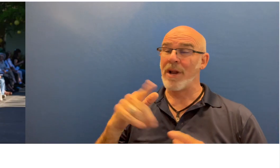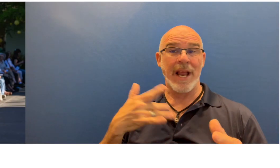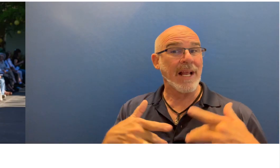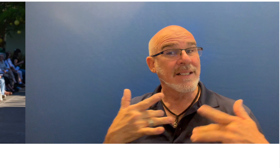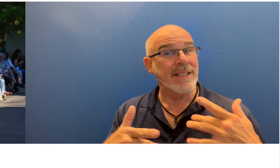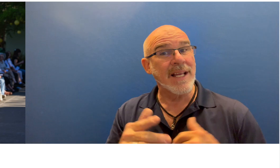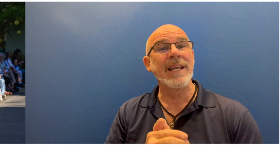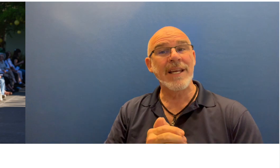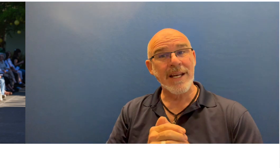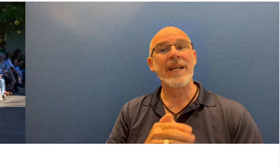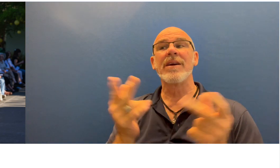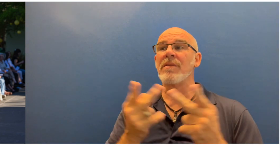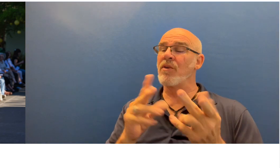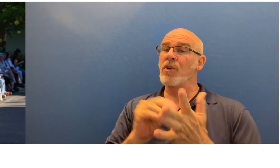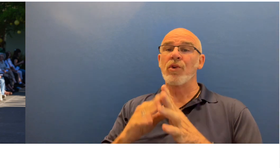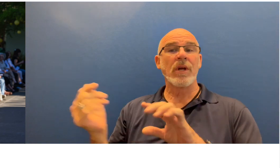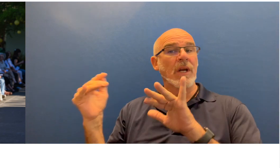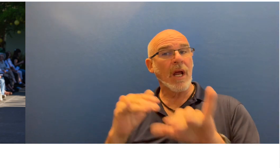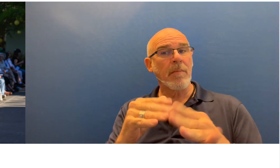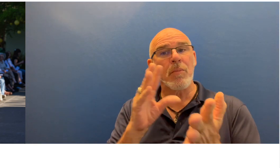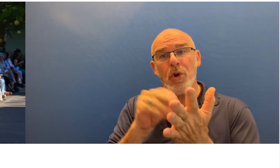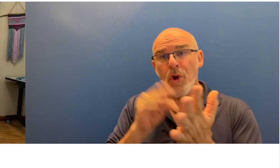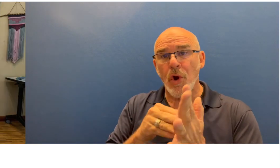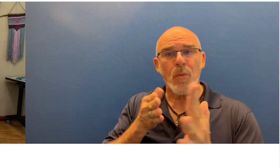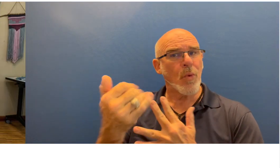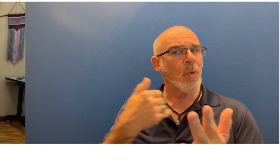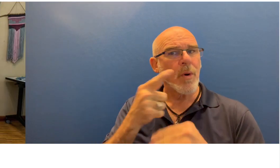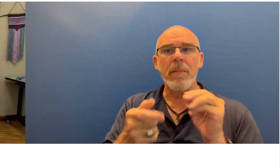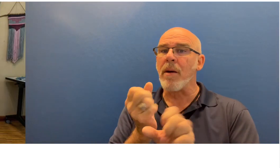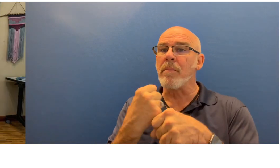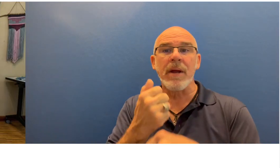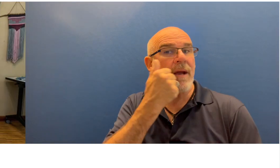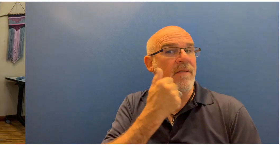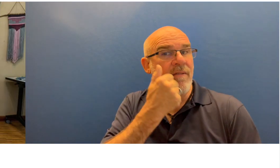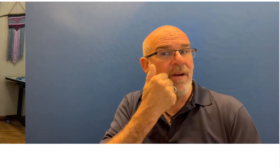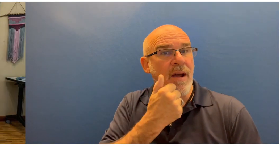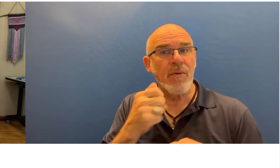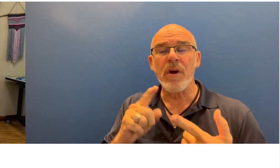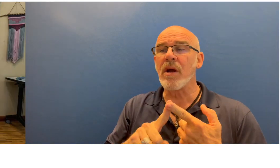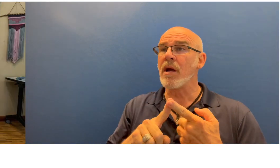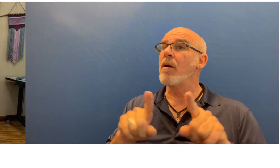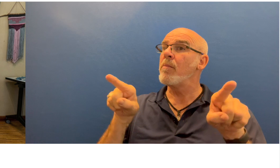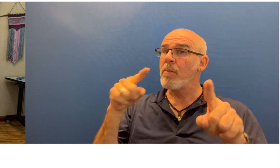a place where students are learning the ins and outs of making their own garments, along with the business of fashion,